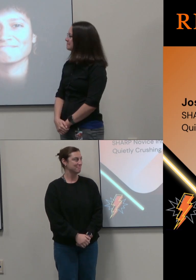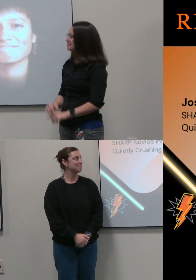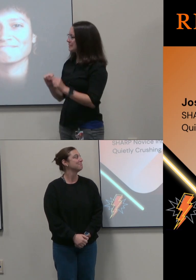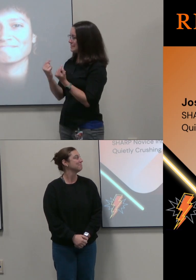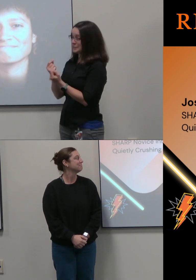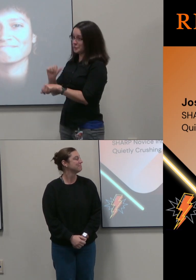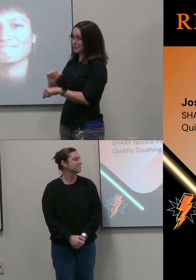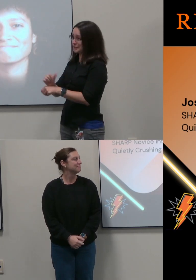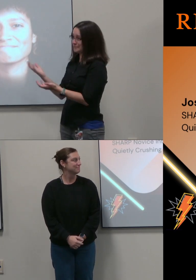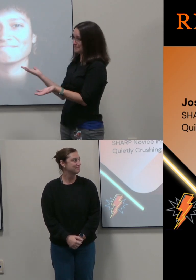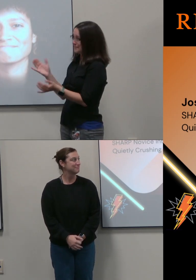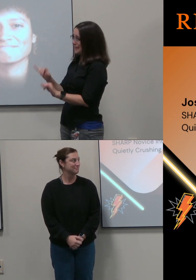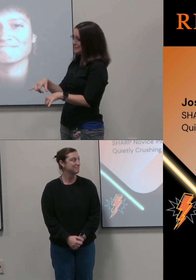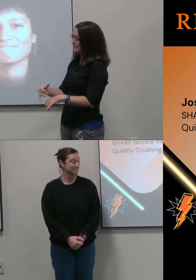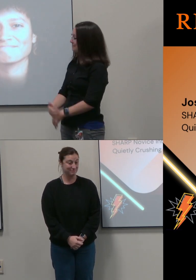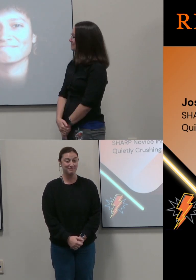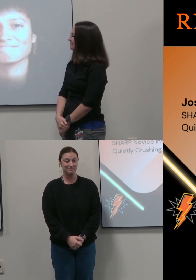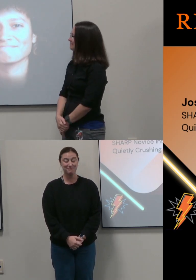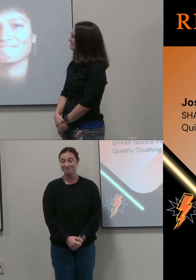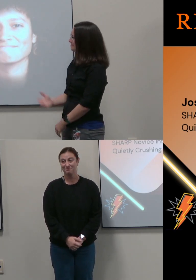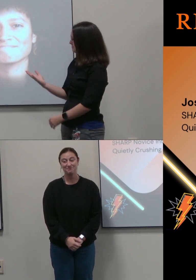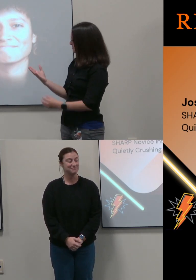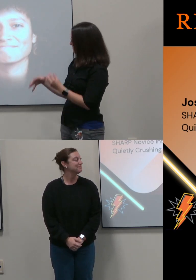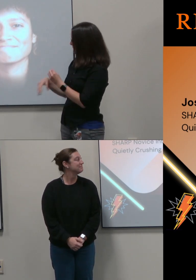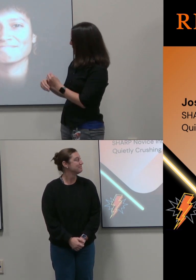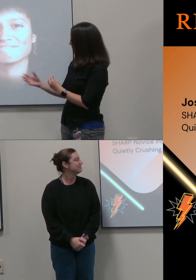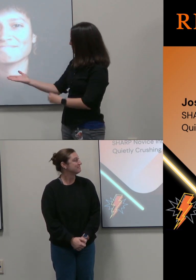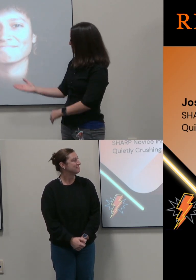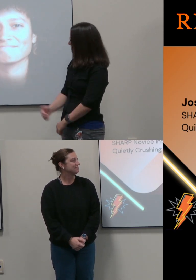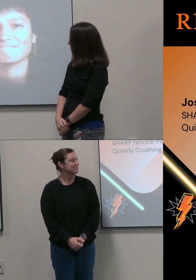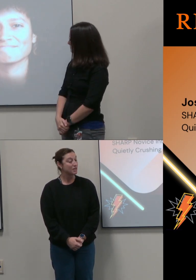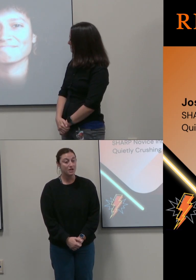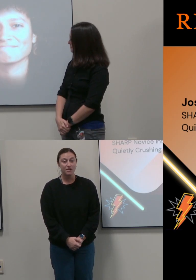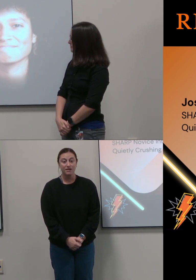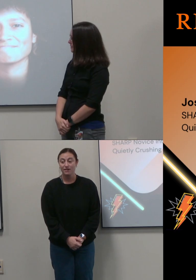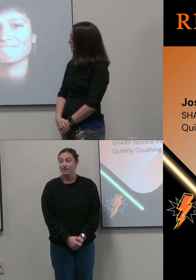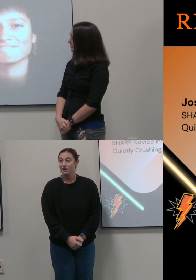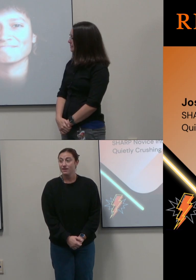Anything to add, Emily?